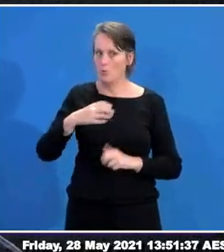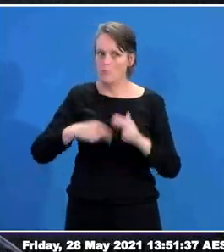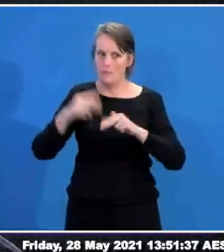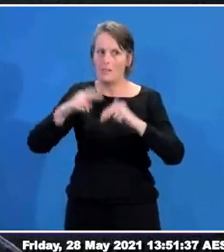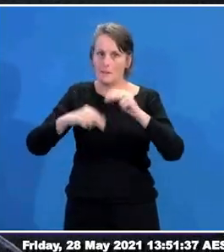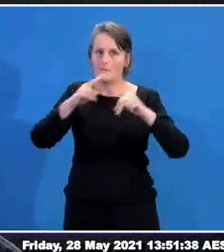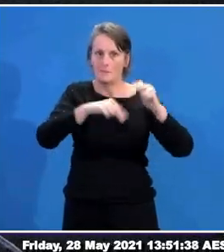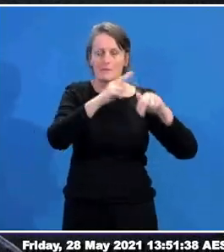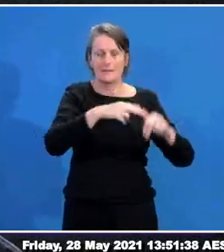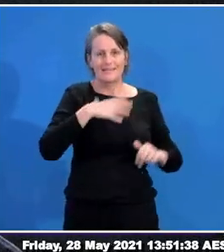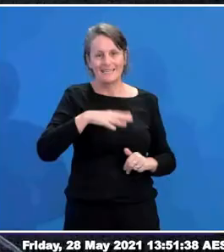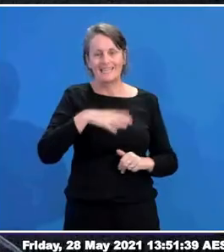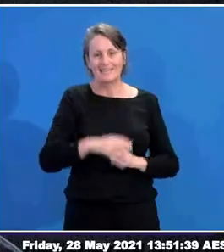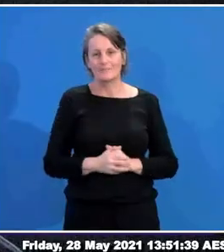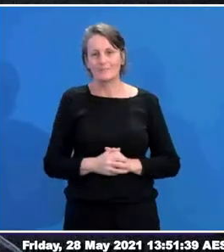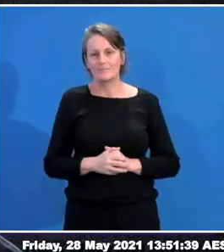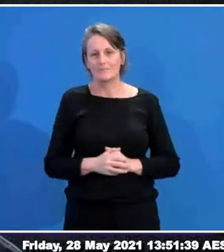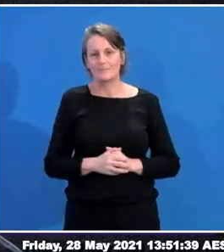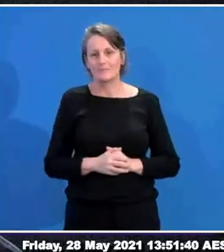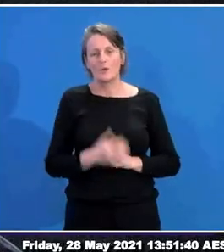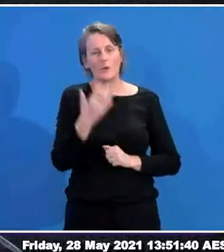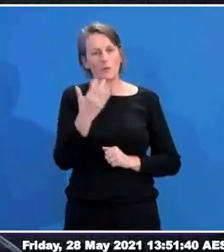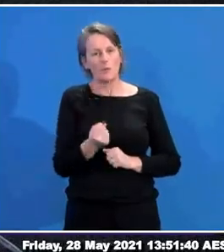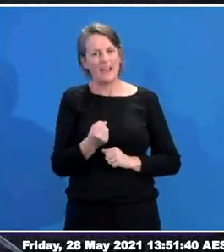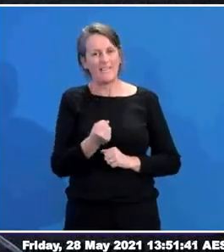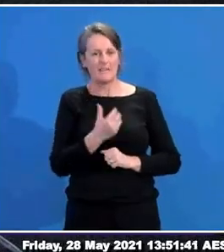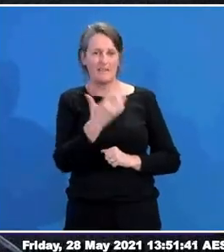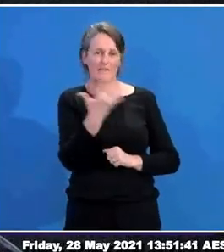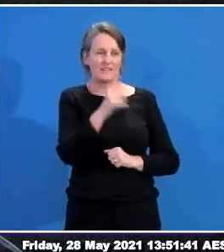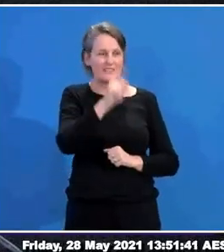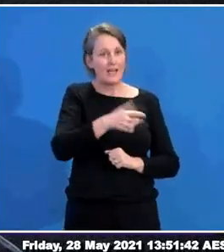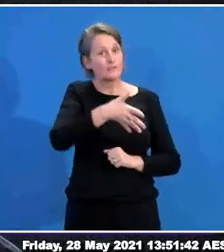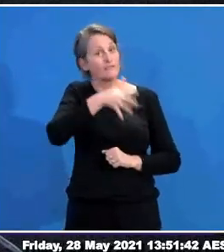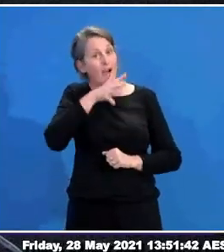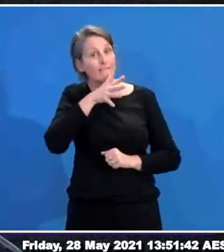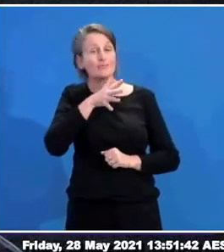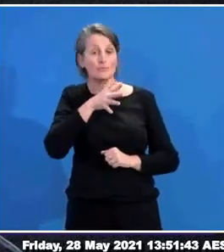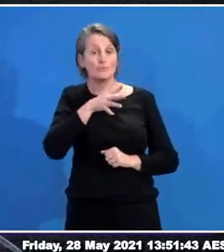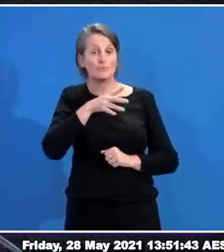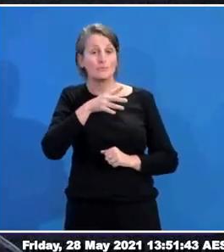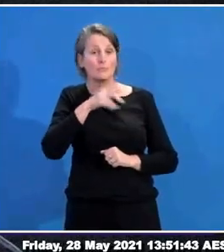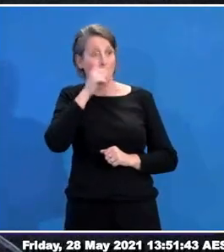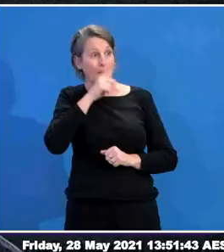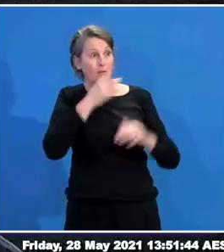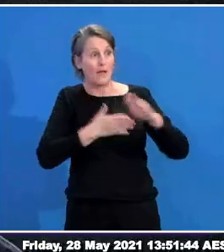We have about 15,500 participants at the moment with SDA funding in their plans.